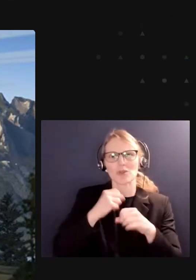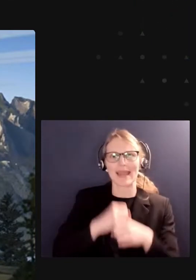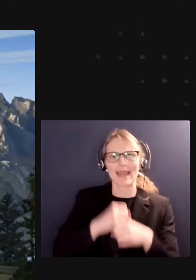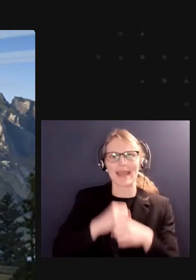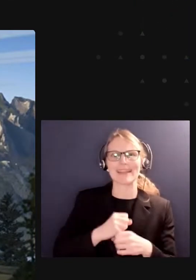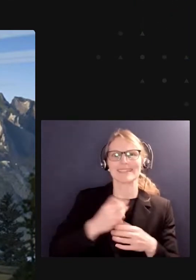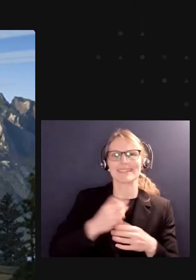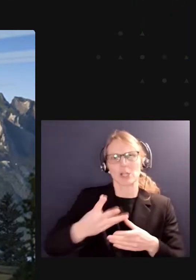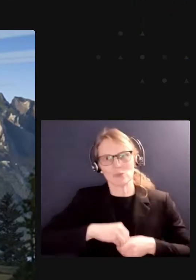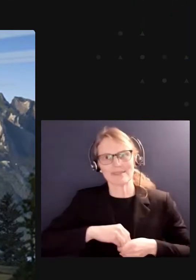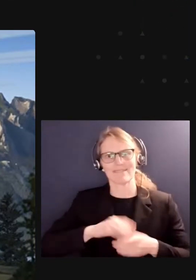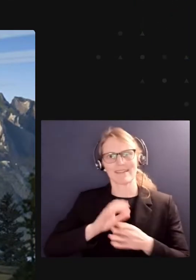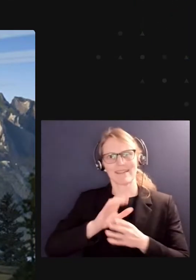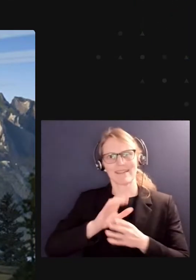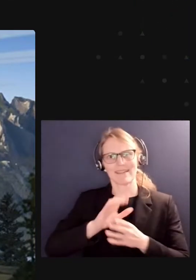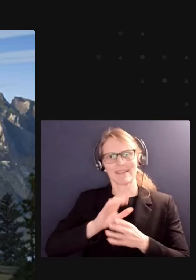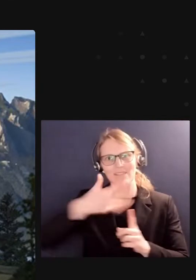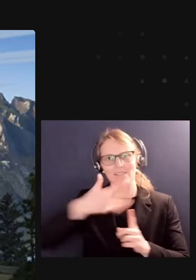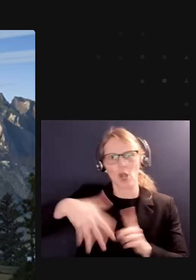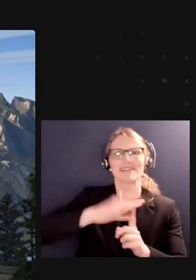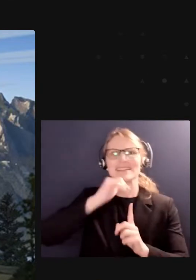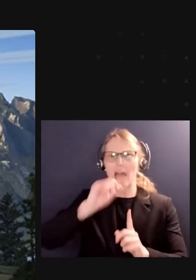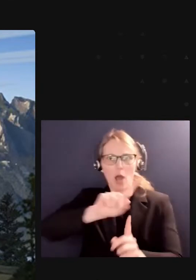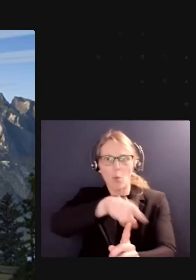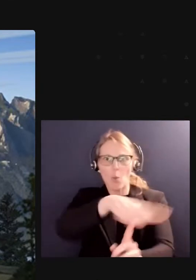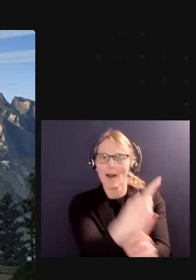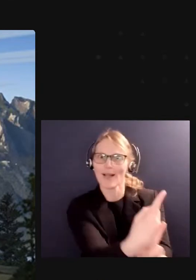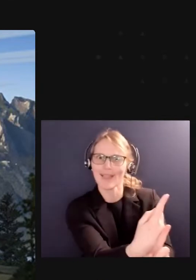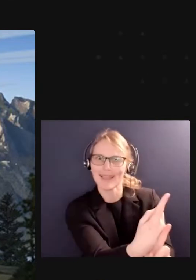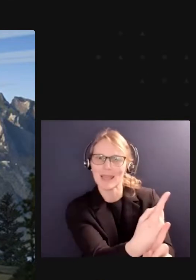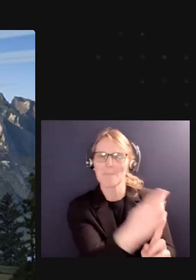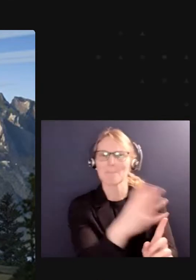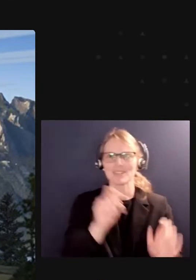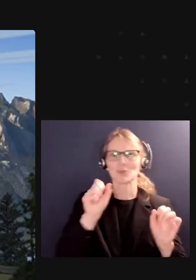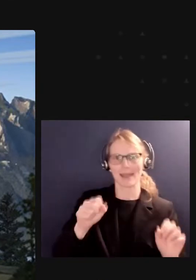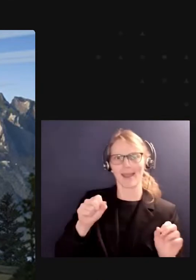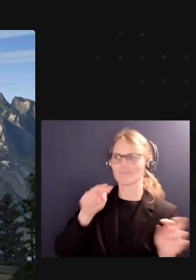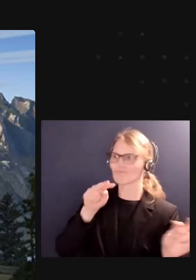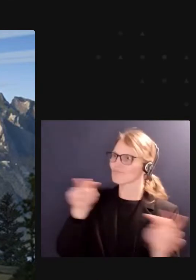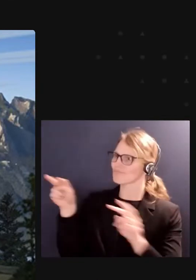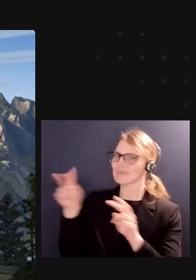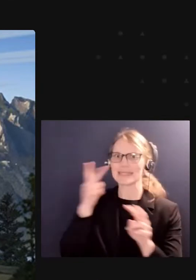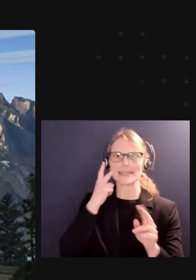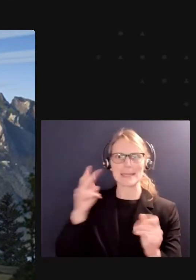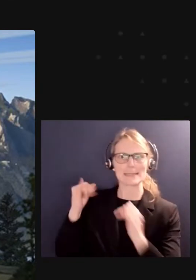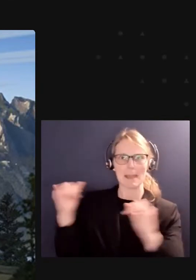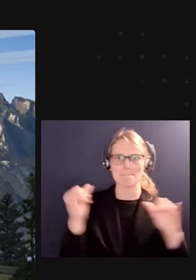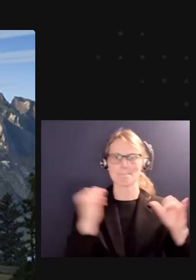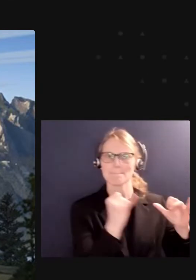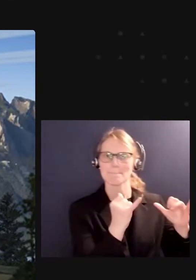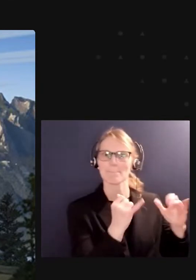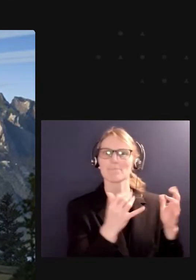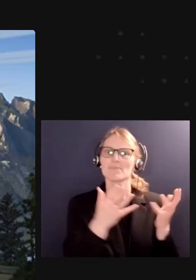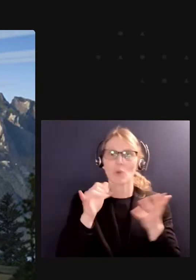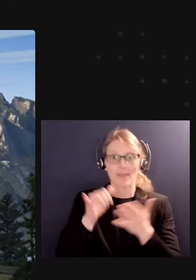But when they look up, we have sort of this concept that I think is well-known in the industry, where we're just kind of missing some rungs of the ladder.